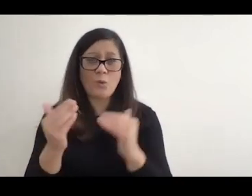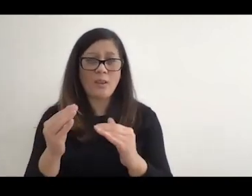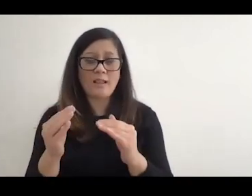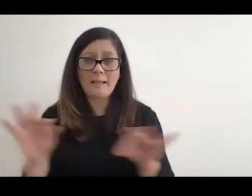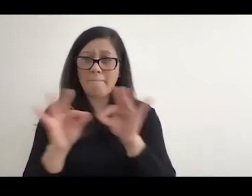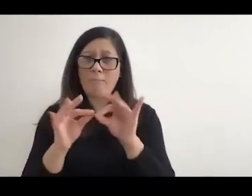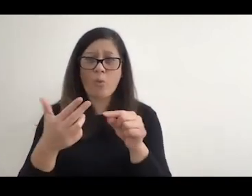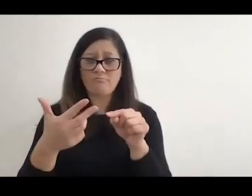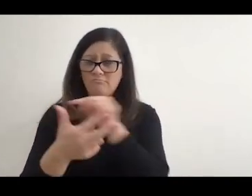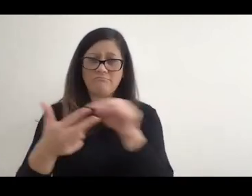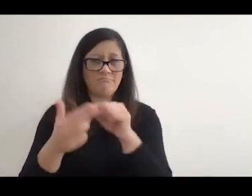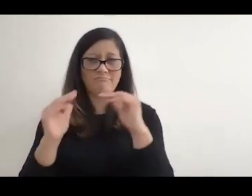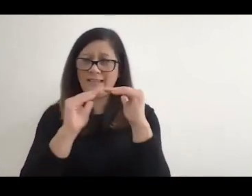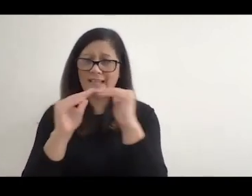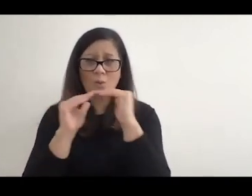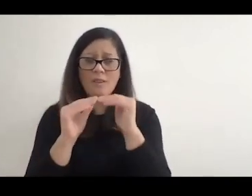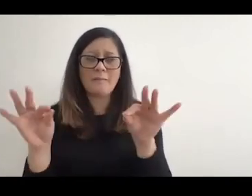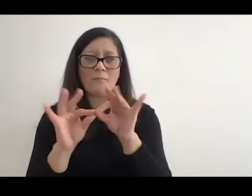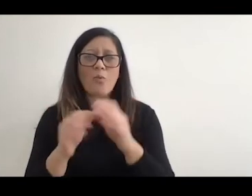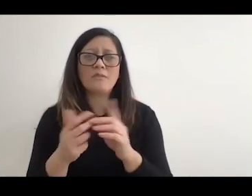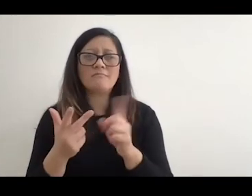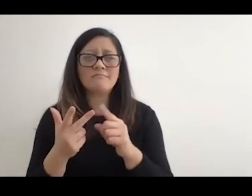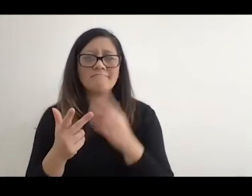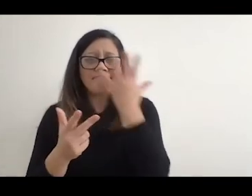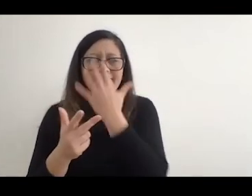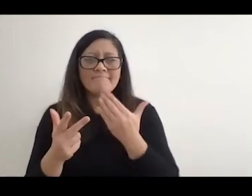but just as important, is it fashionable? Do you love it?